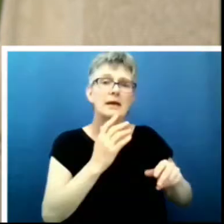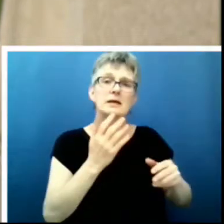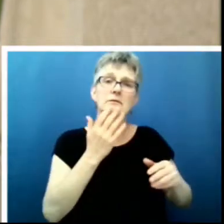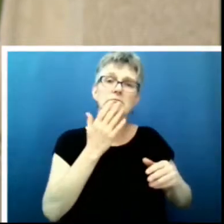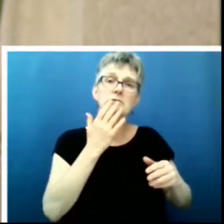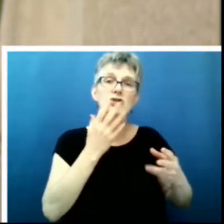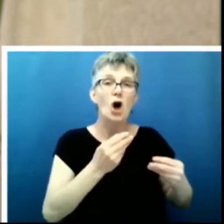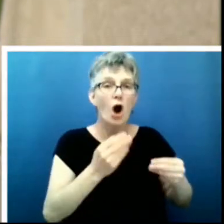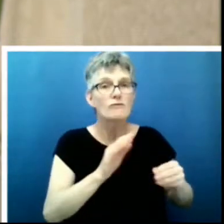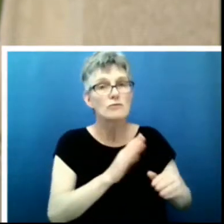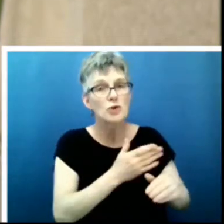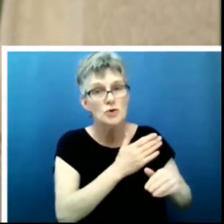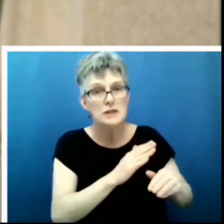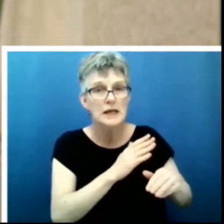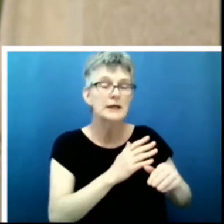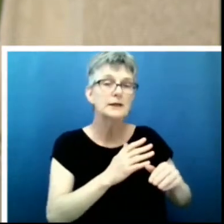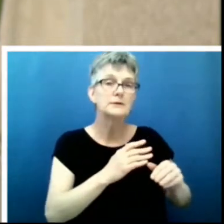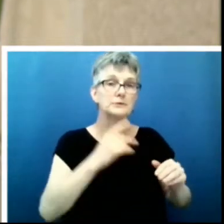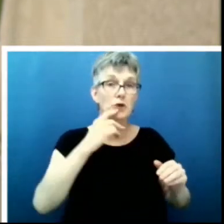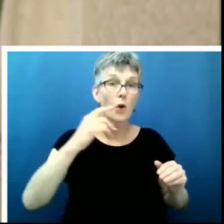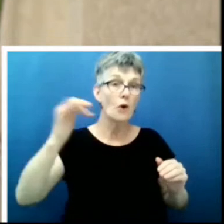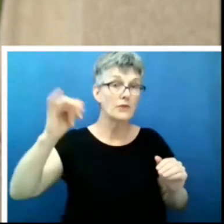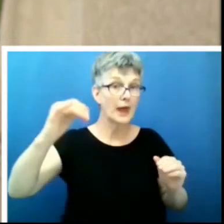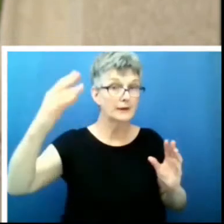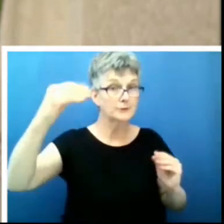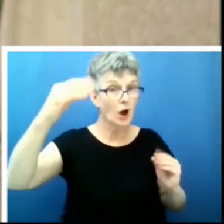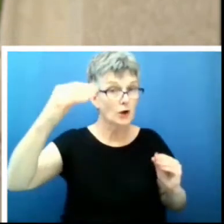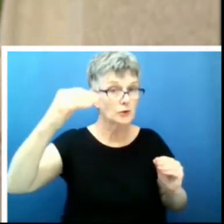You know that thing that you're worried about, it's taken care of.